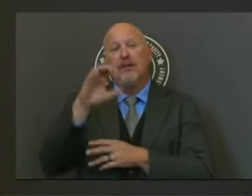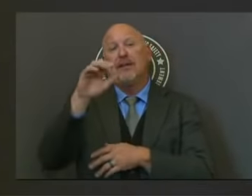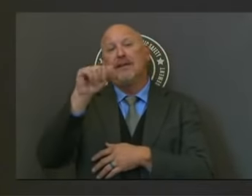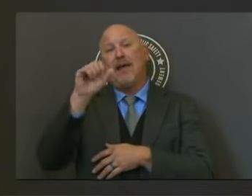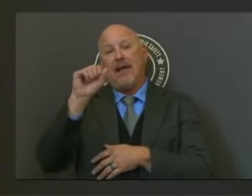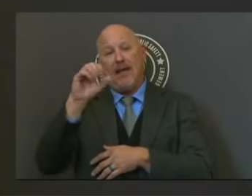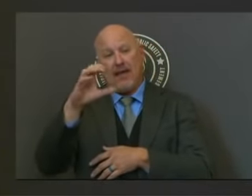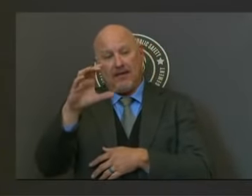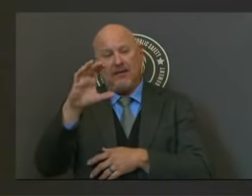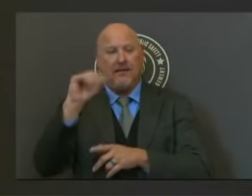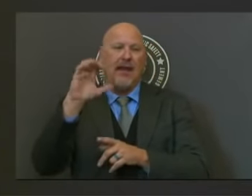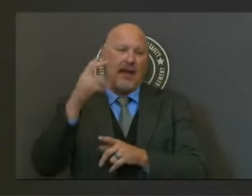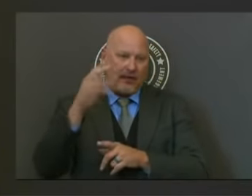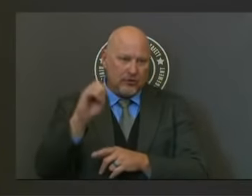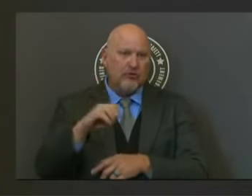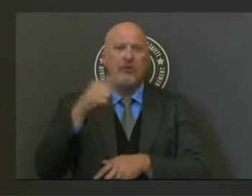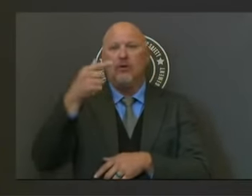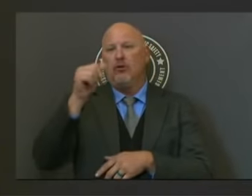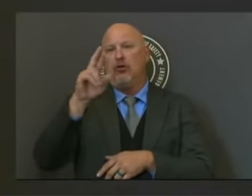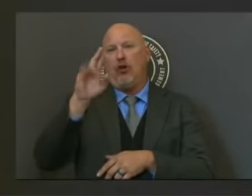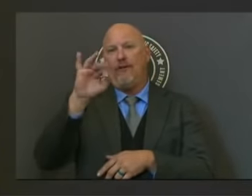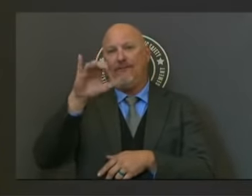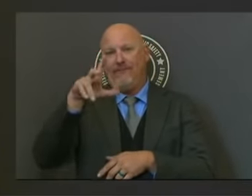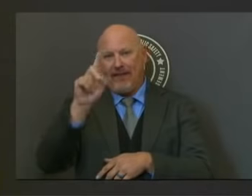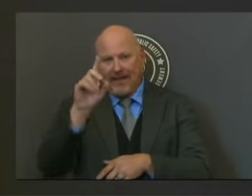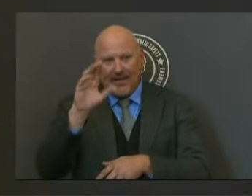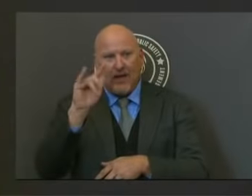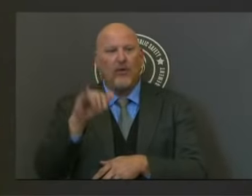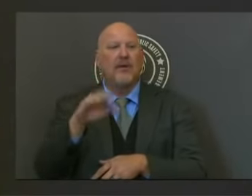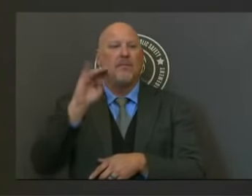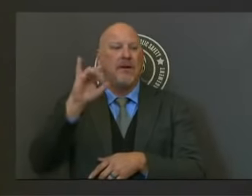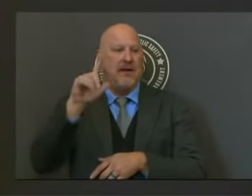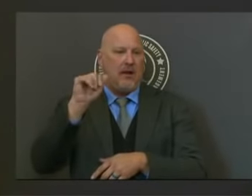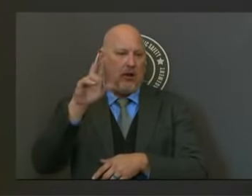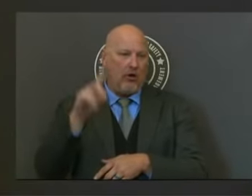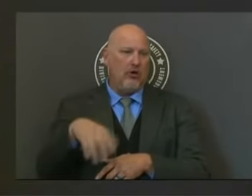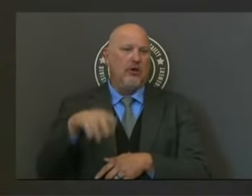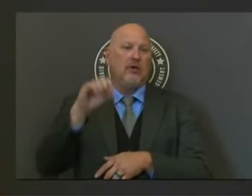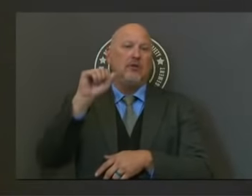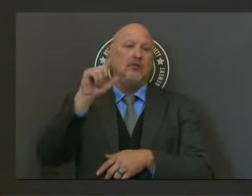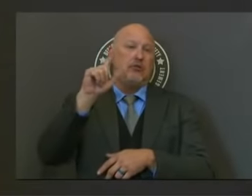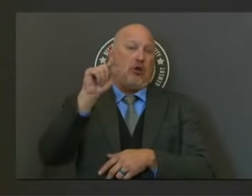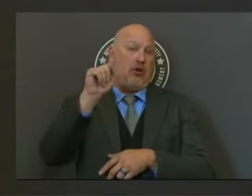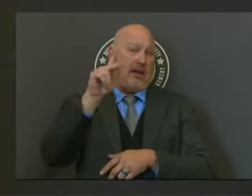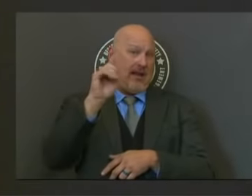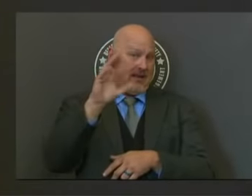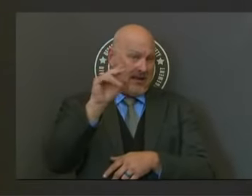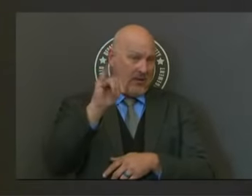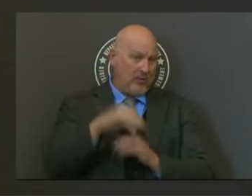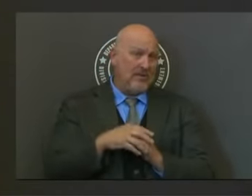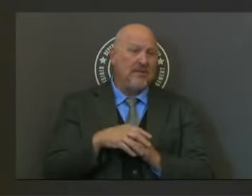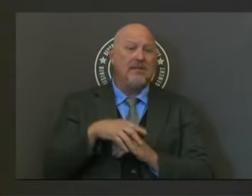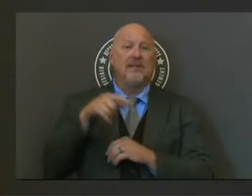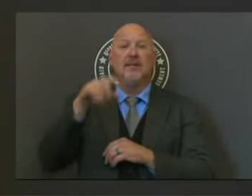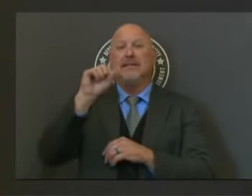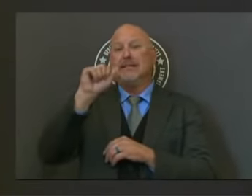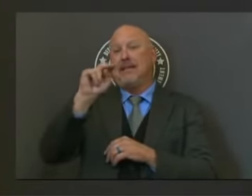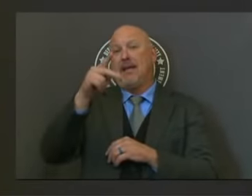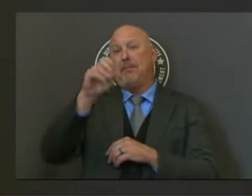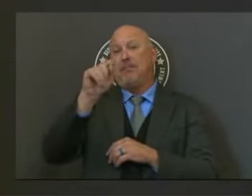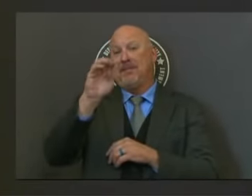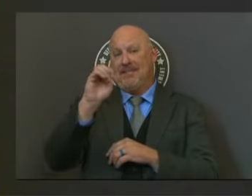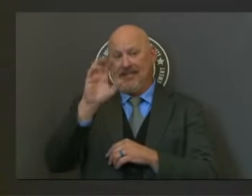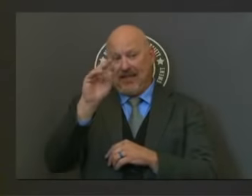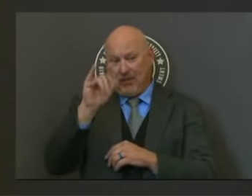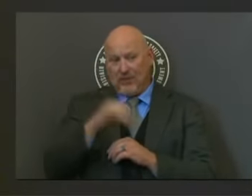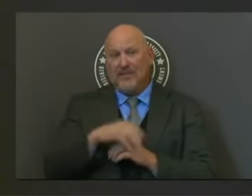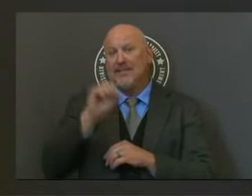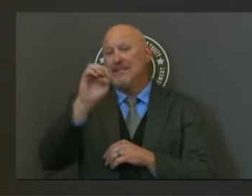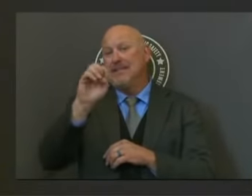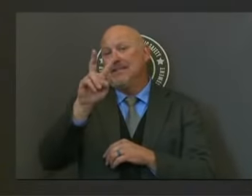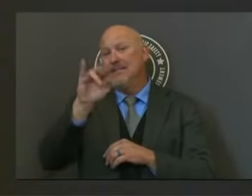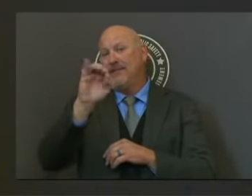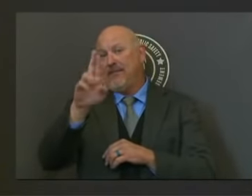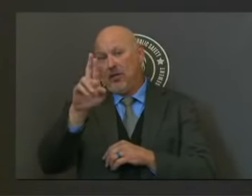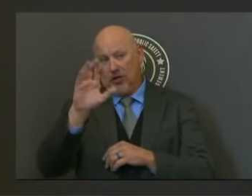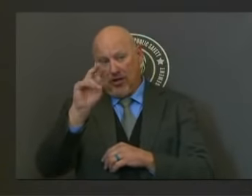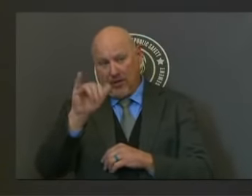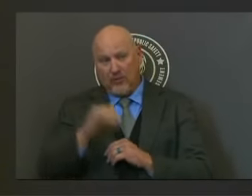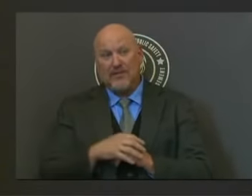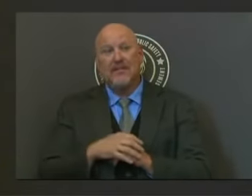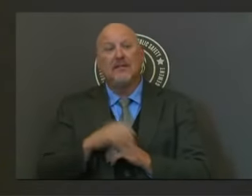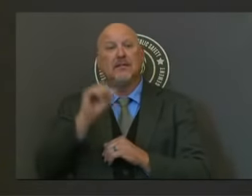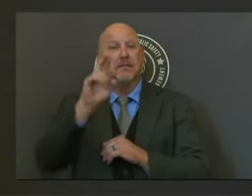Millard Morgan Salt Lake San